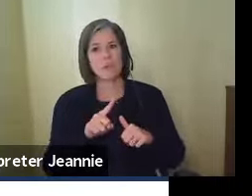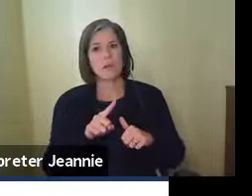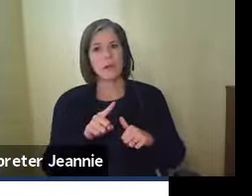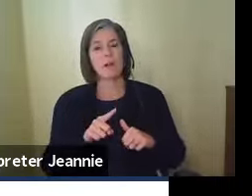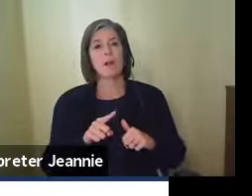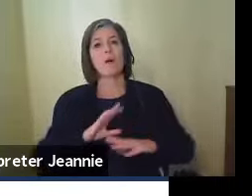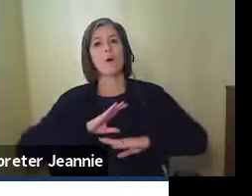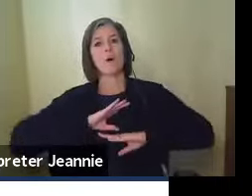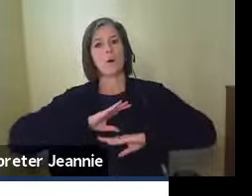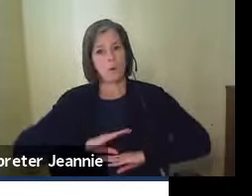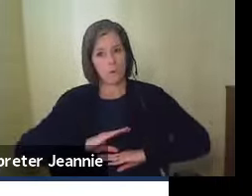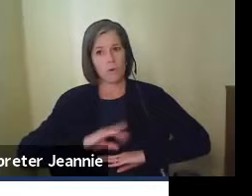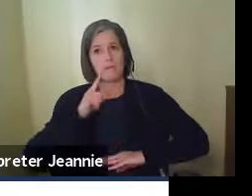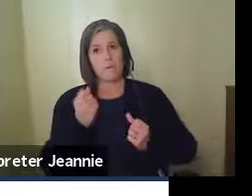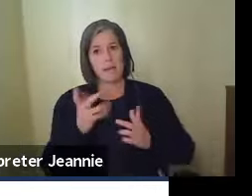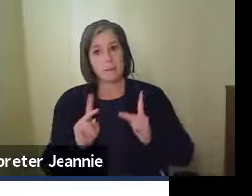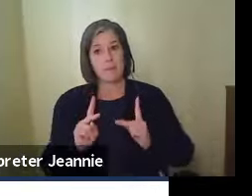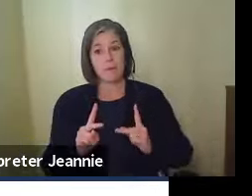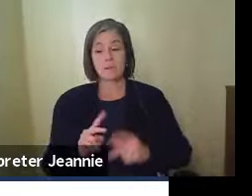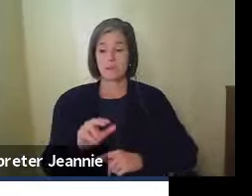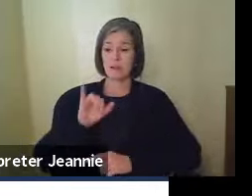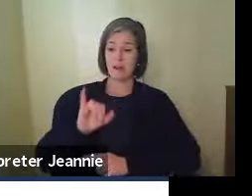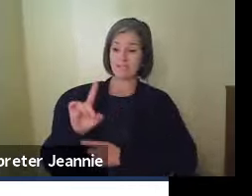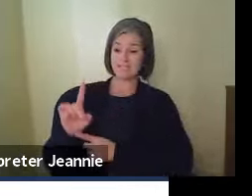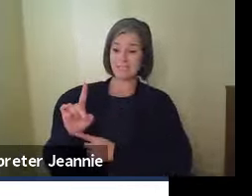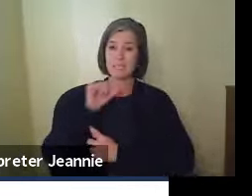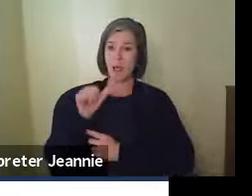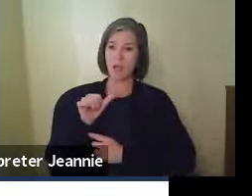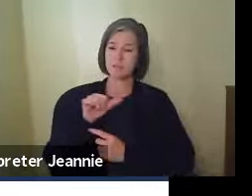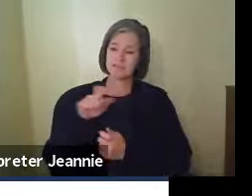Even though IDD is not specifically represented, they didn't recruit a number of